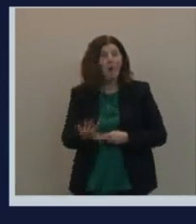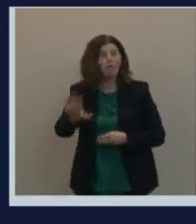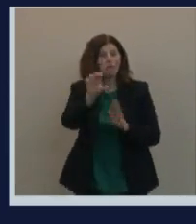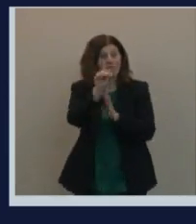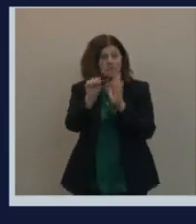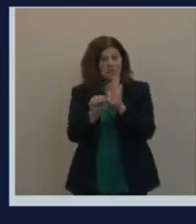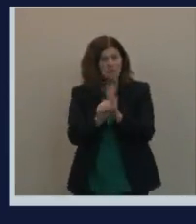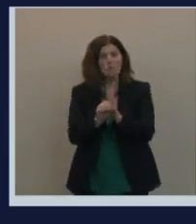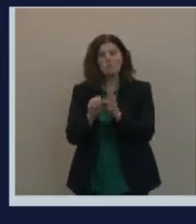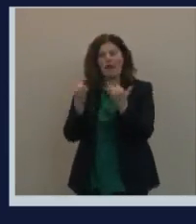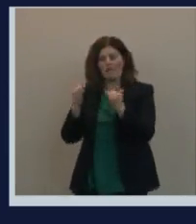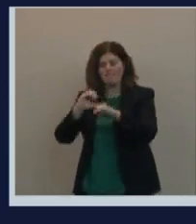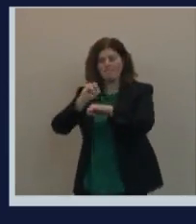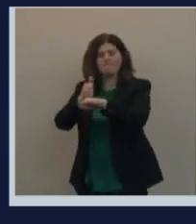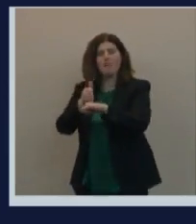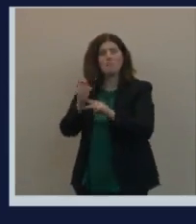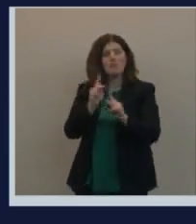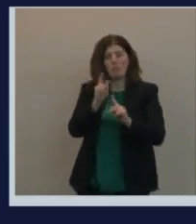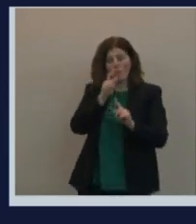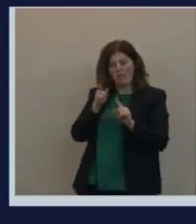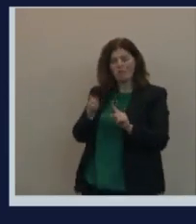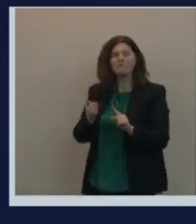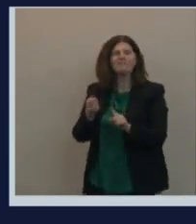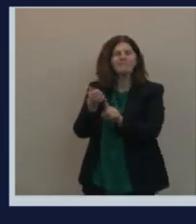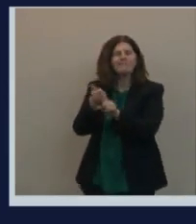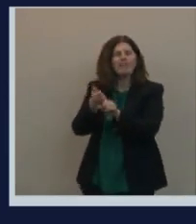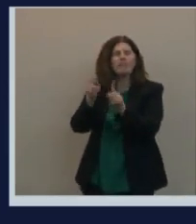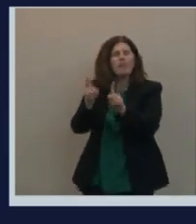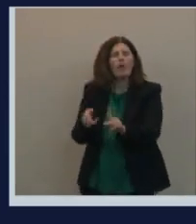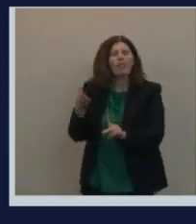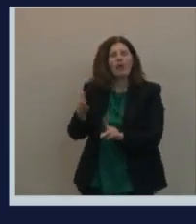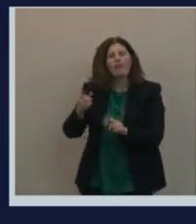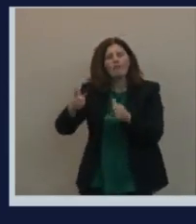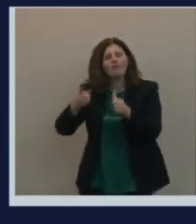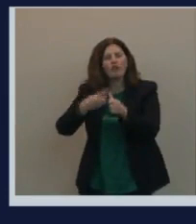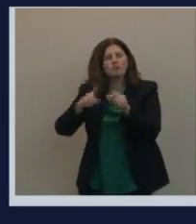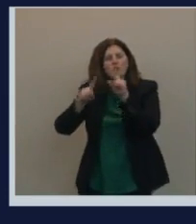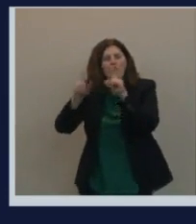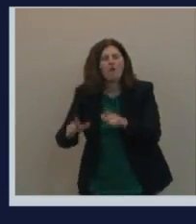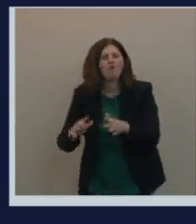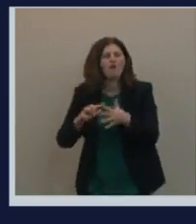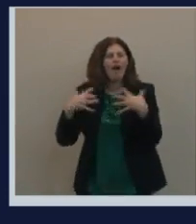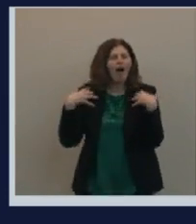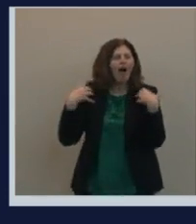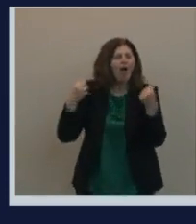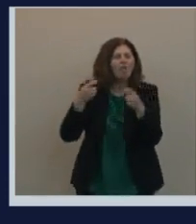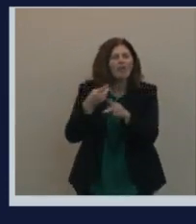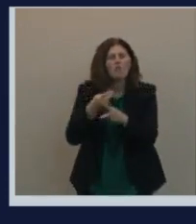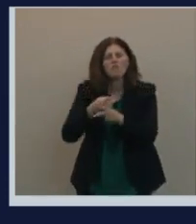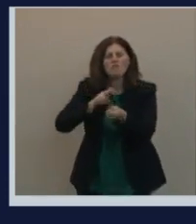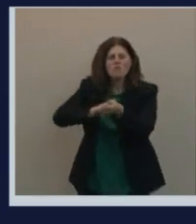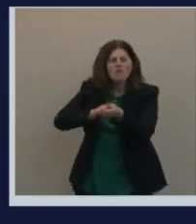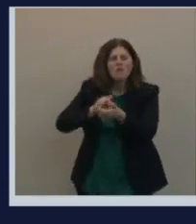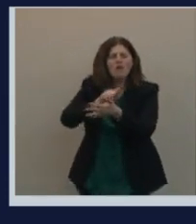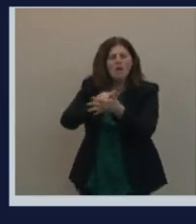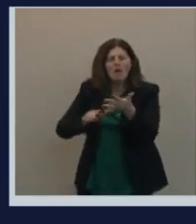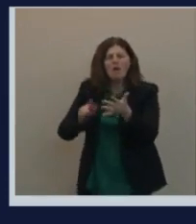WE NOW HAVE SEVERAL SELF ISOLATION SITES. WE HAVE FIVE STATEWIDE THAT WE CURRENTLY HAVE INDIVIDUALS.